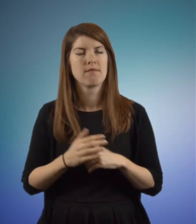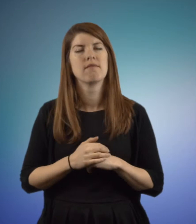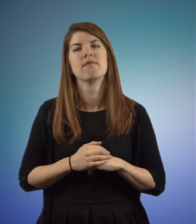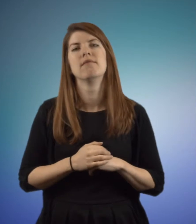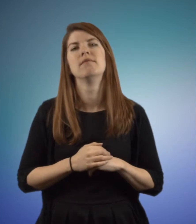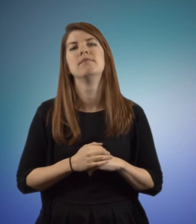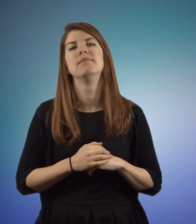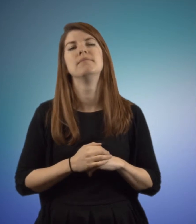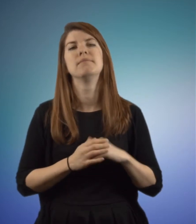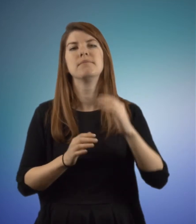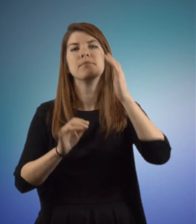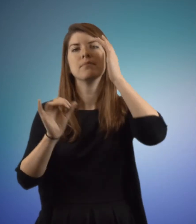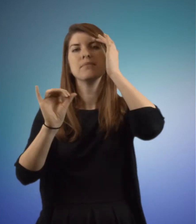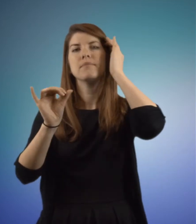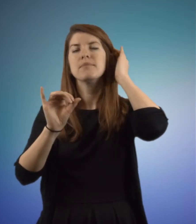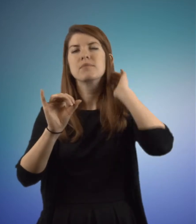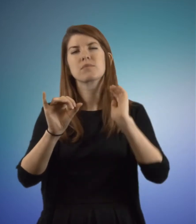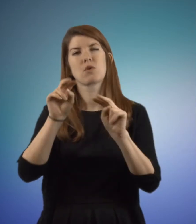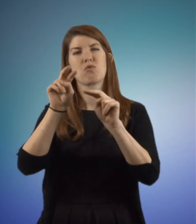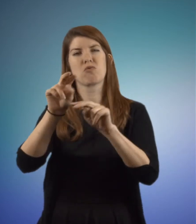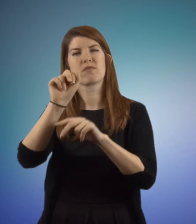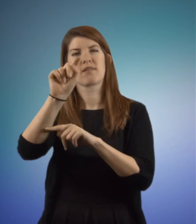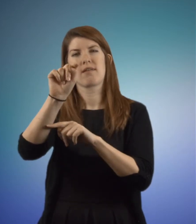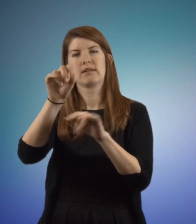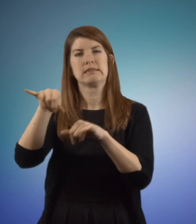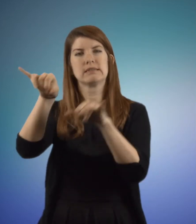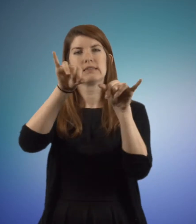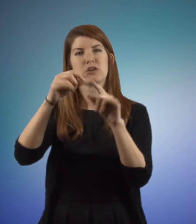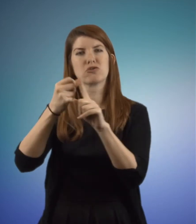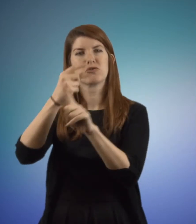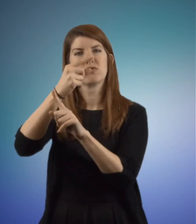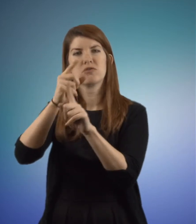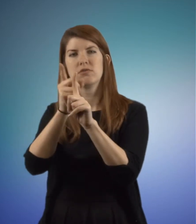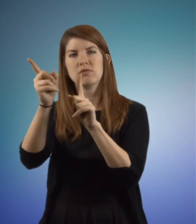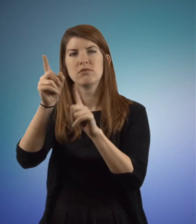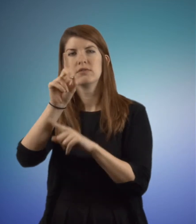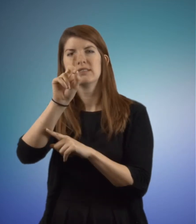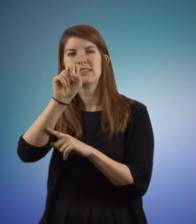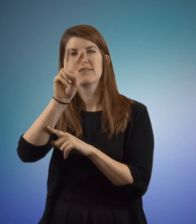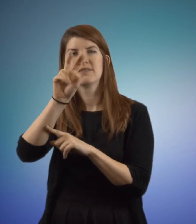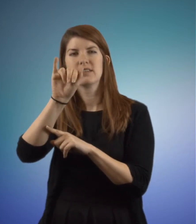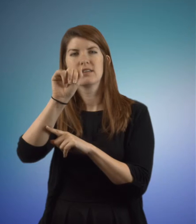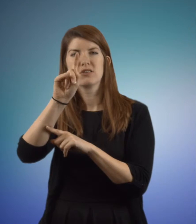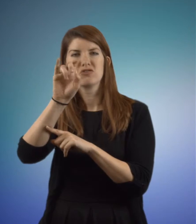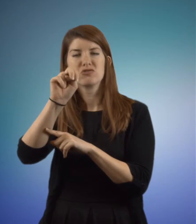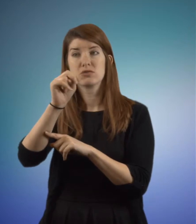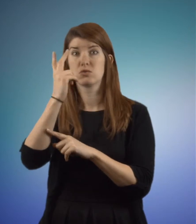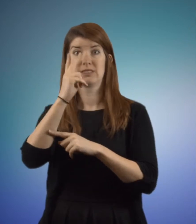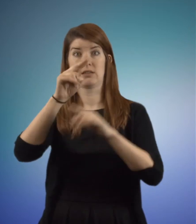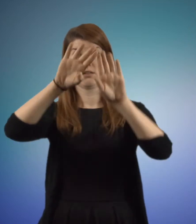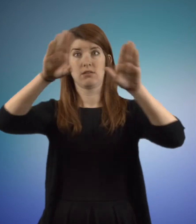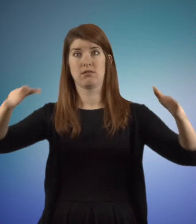We also look at standard deviations. So, on this slide, you'll see that there's a plus 1, plus 2, plus 3,